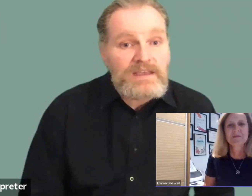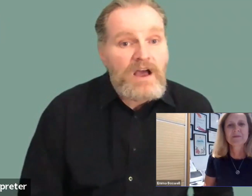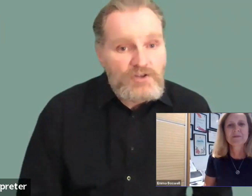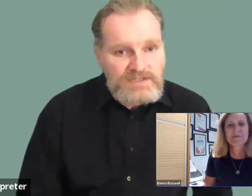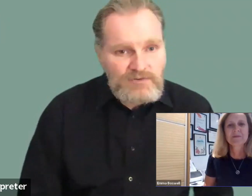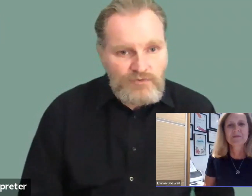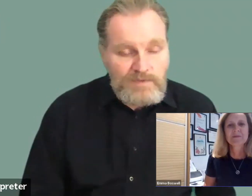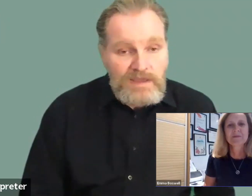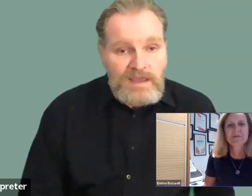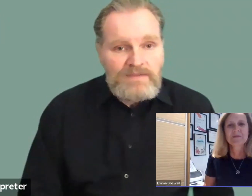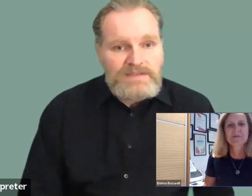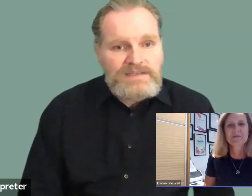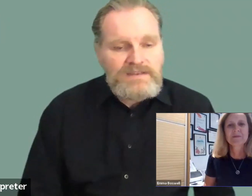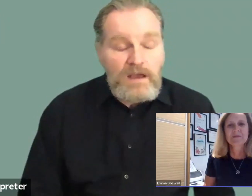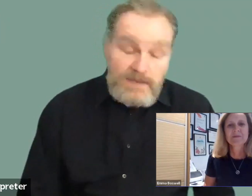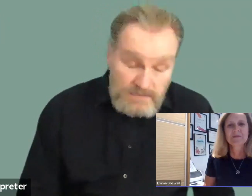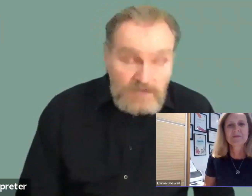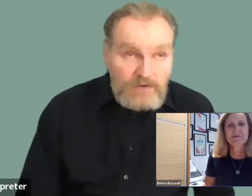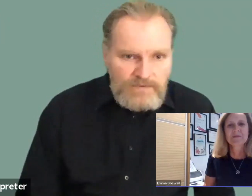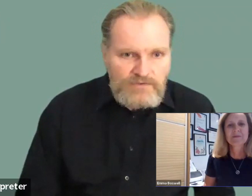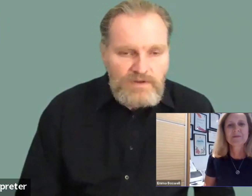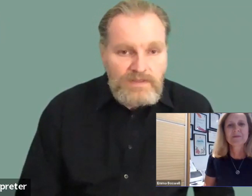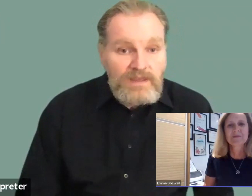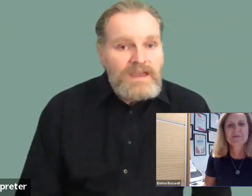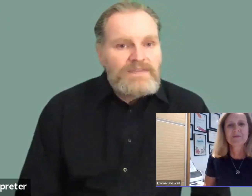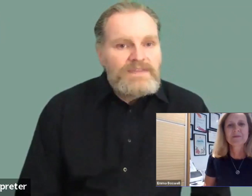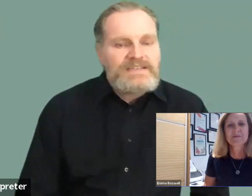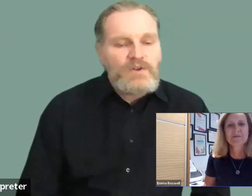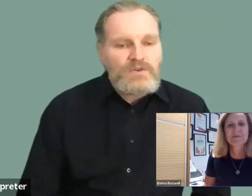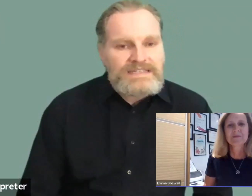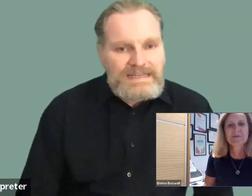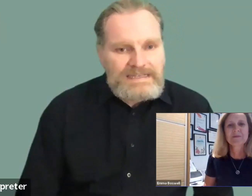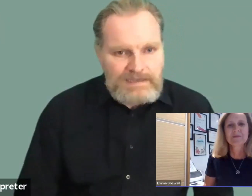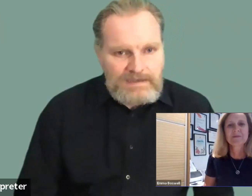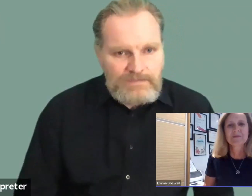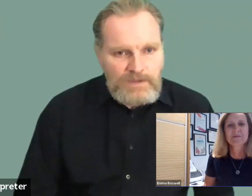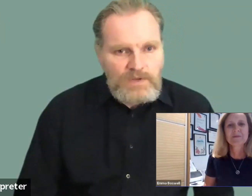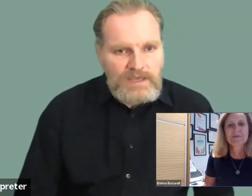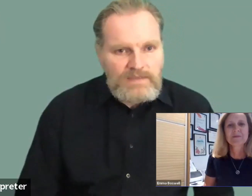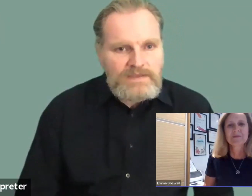like Usher syndrome and this is – is tunnel vision, rather – and this is not static. Okay,